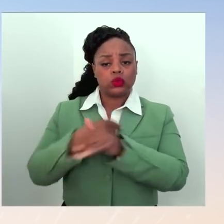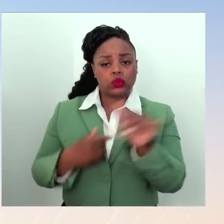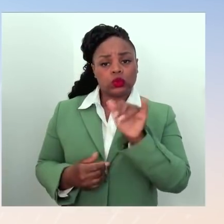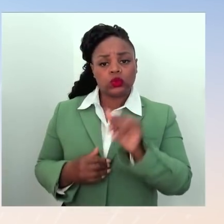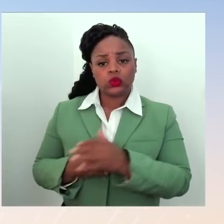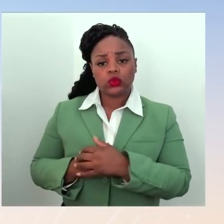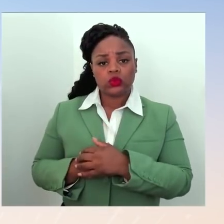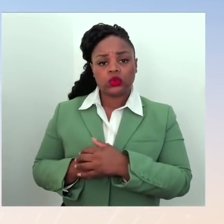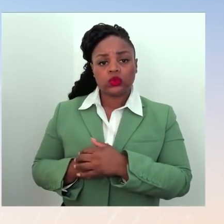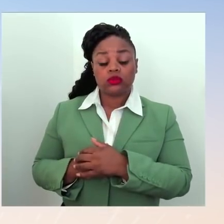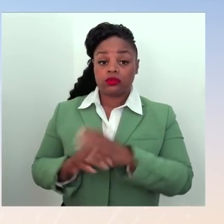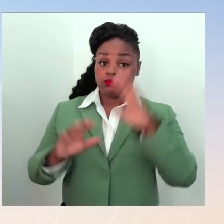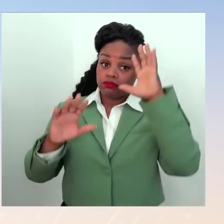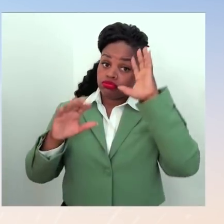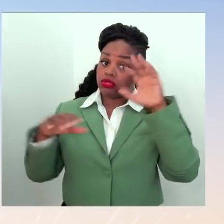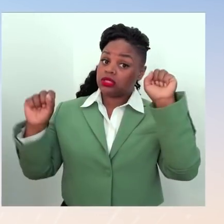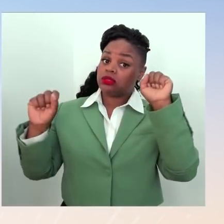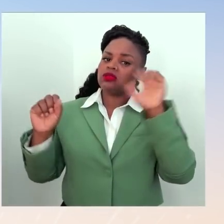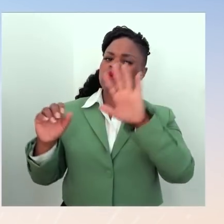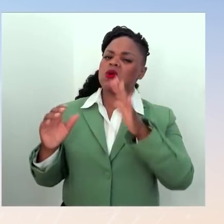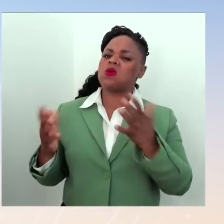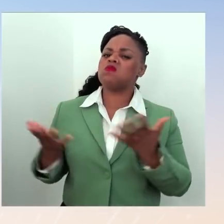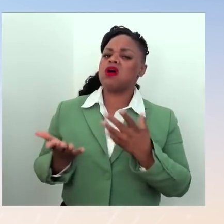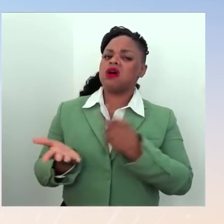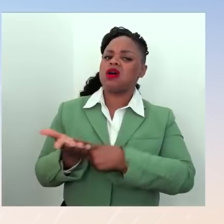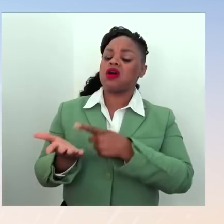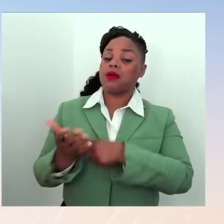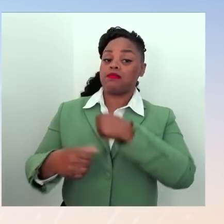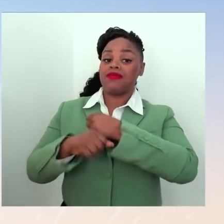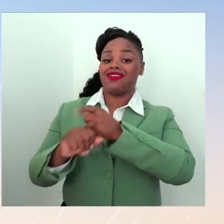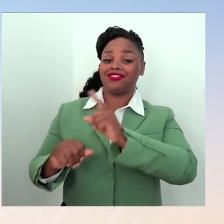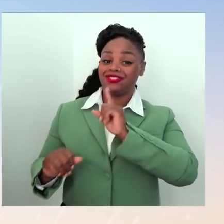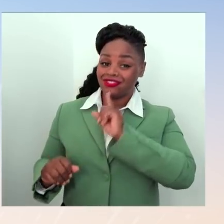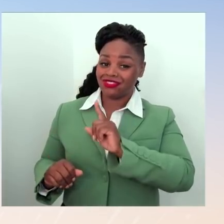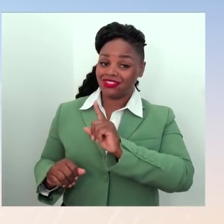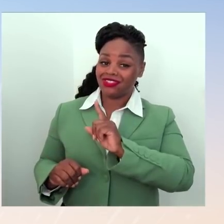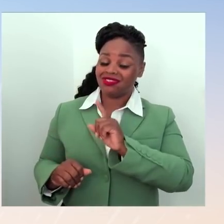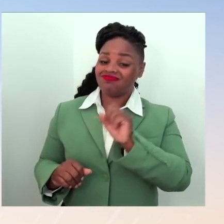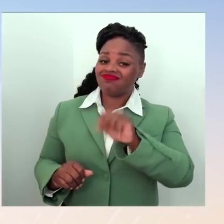to deliver punishing economic consequences on Putin while taking all action necessary